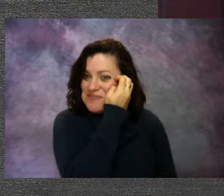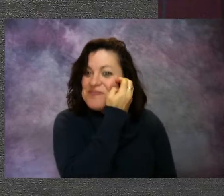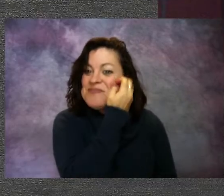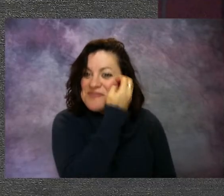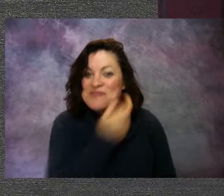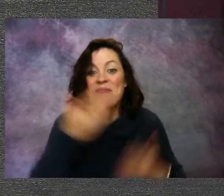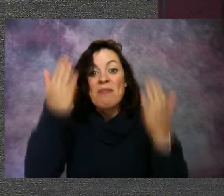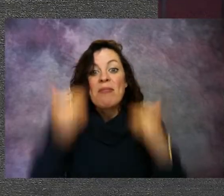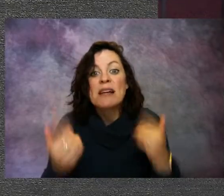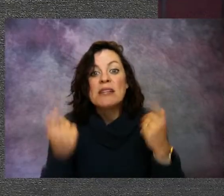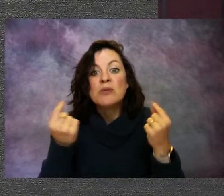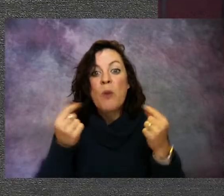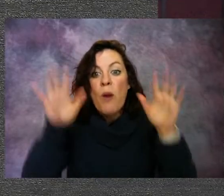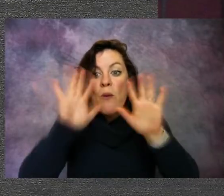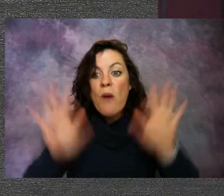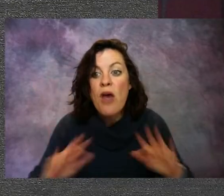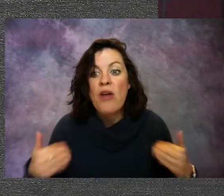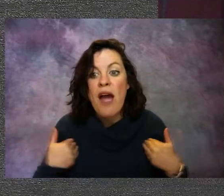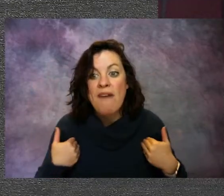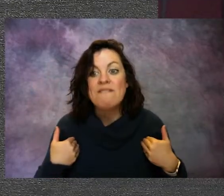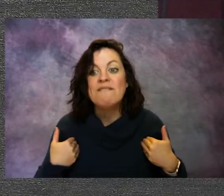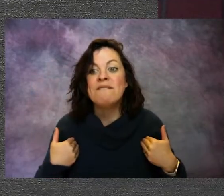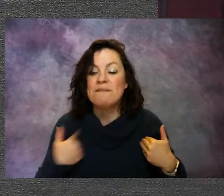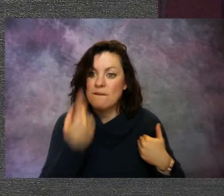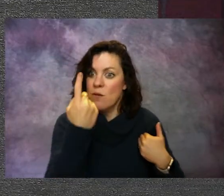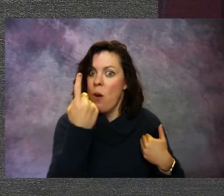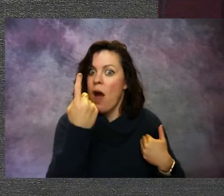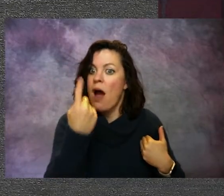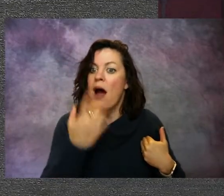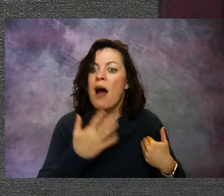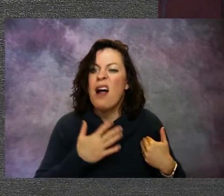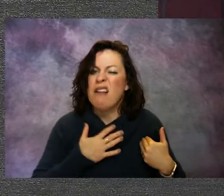and this type of weather is one of my least favorites,